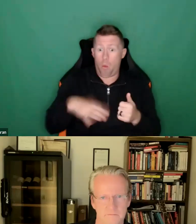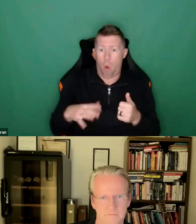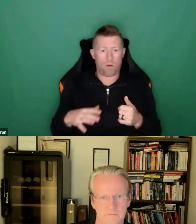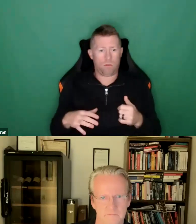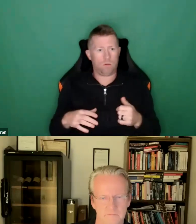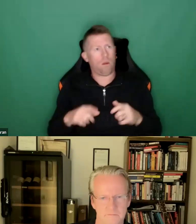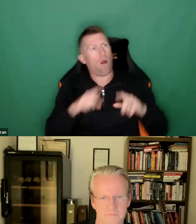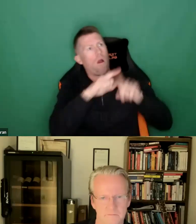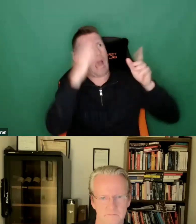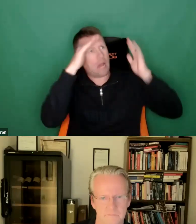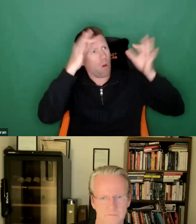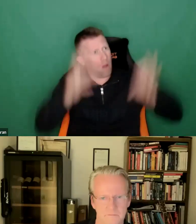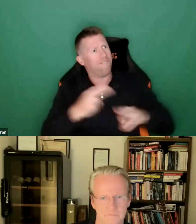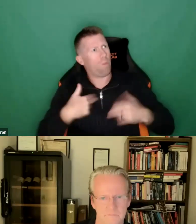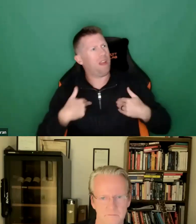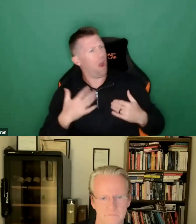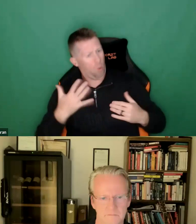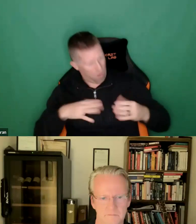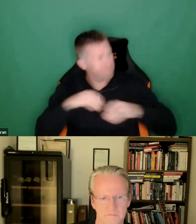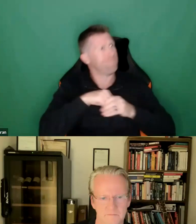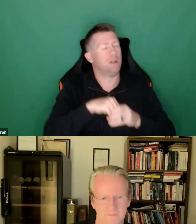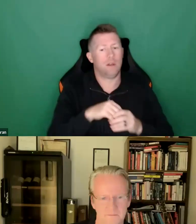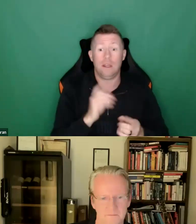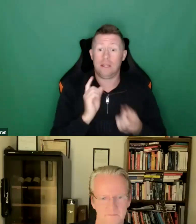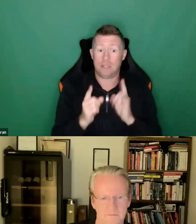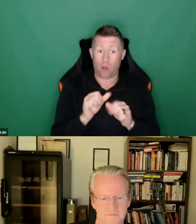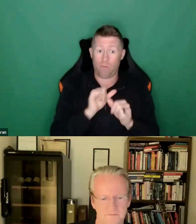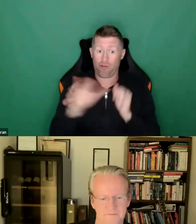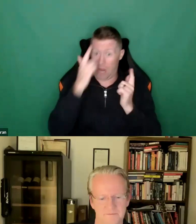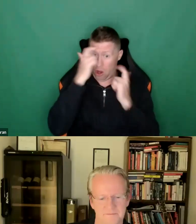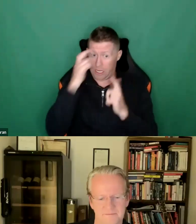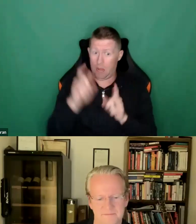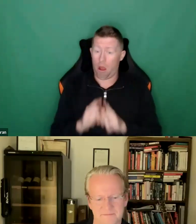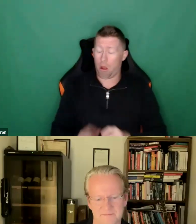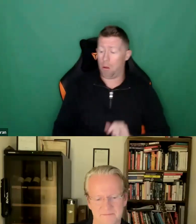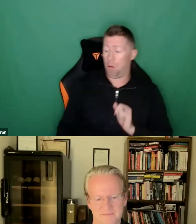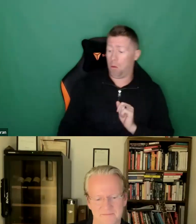, and Pasi has an experience on this too, because they have ideas about what they want to